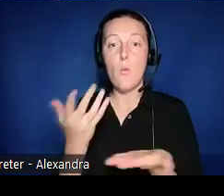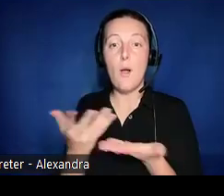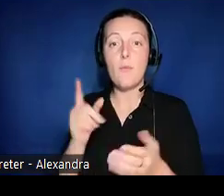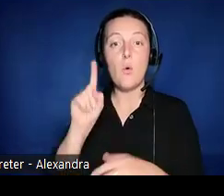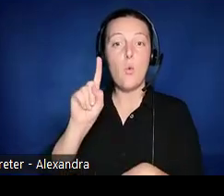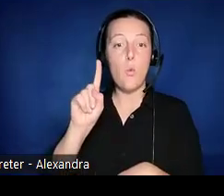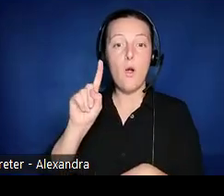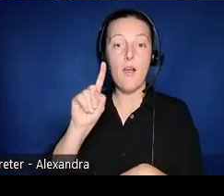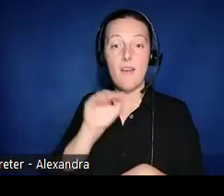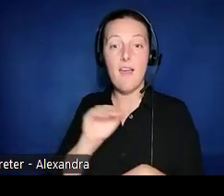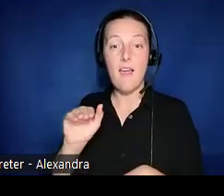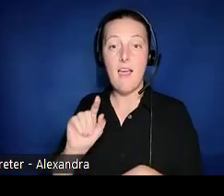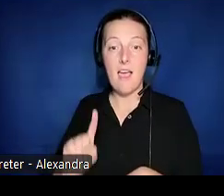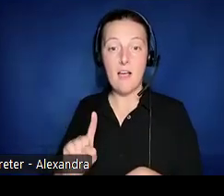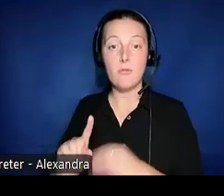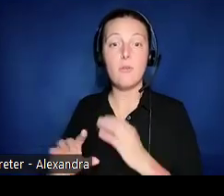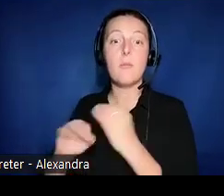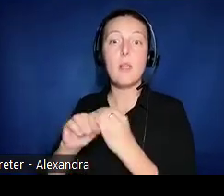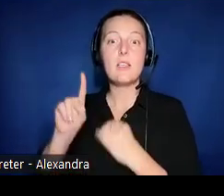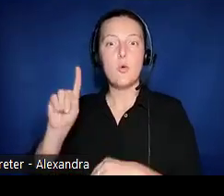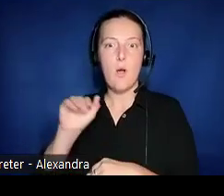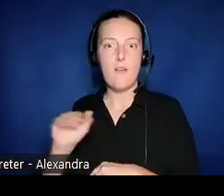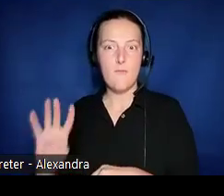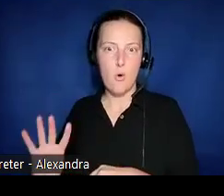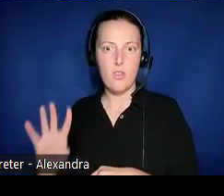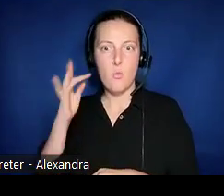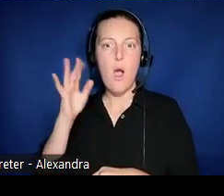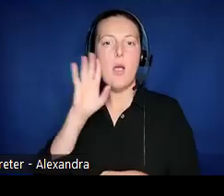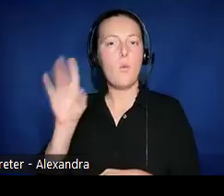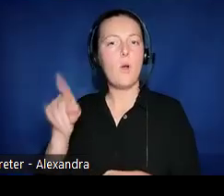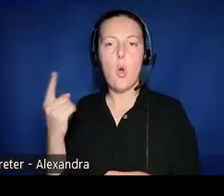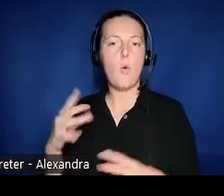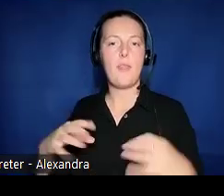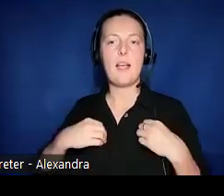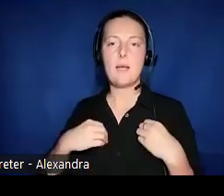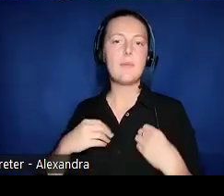of two or that are powers of two. Um so they they had a very different way of reasoning with numbers